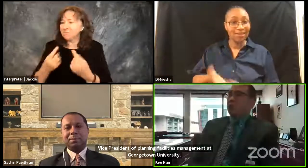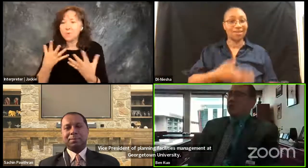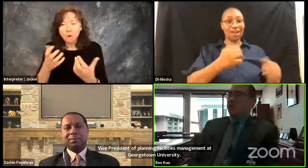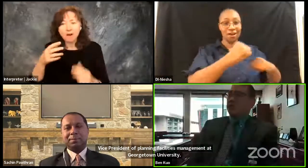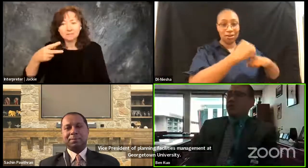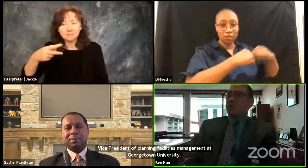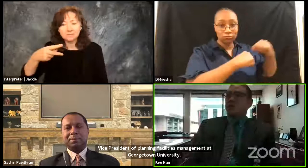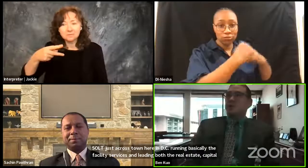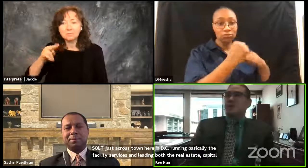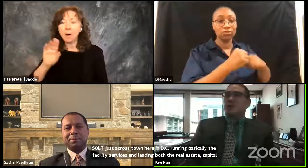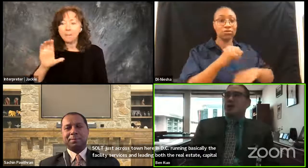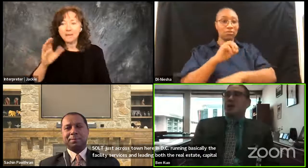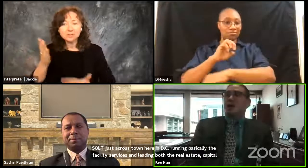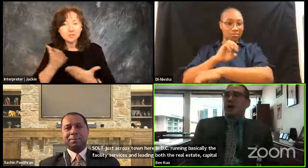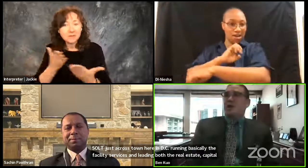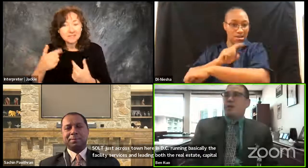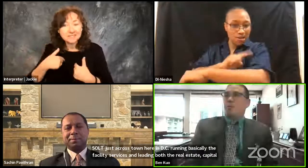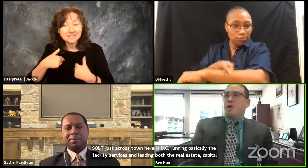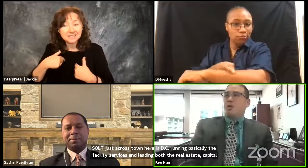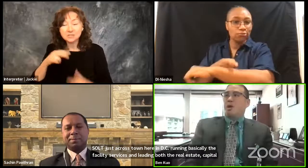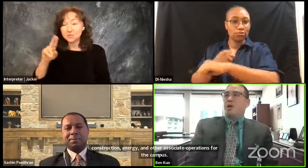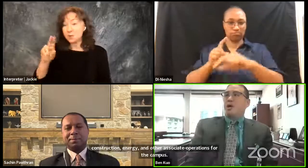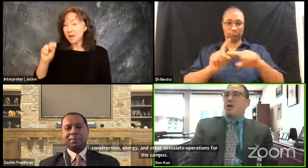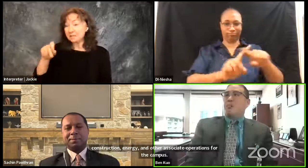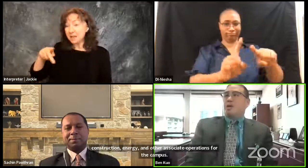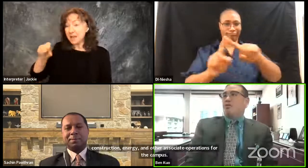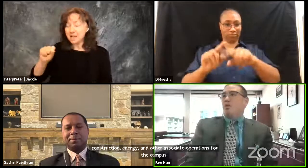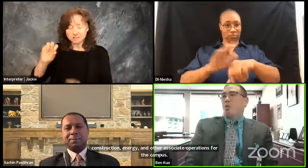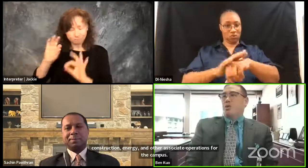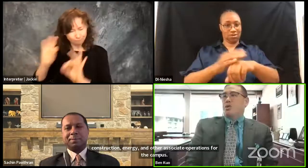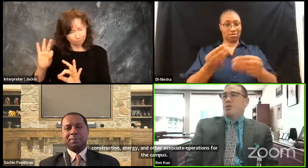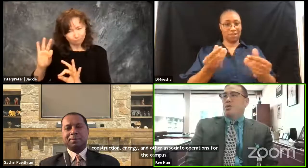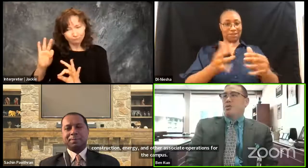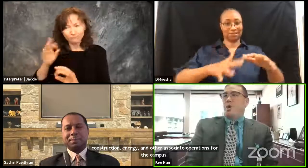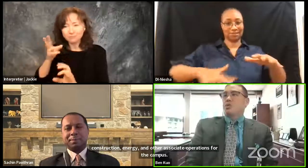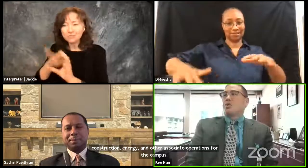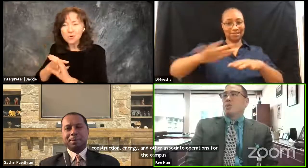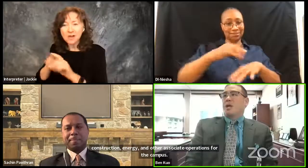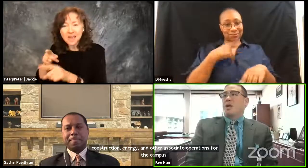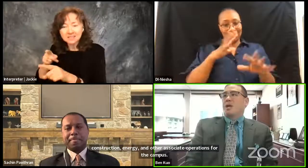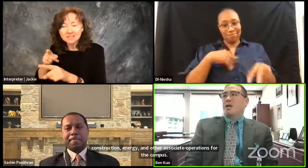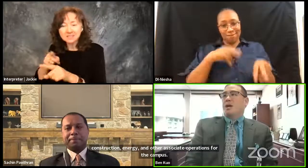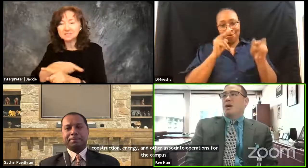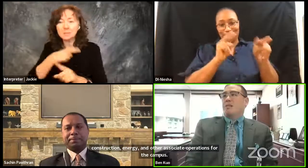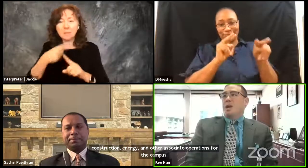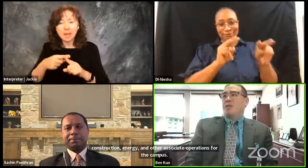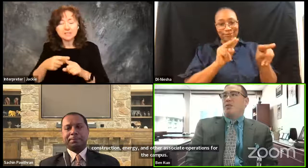the Postal Service is a highlight of my career, I'm looking forward to also meeting many of